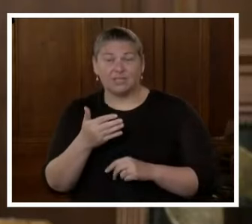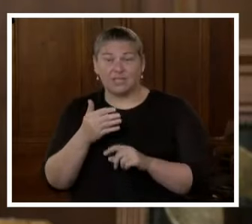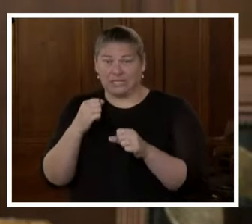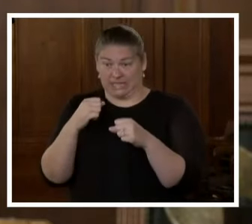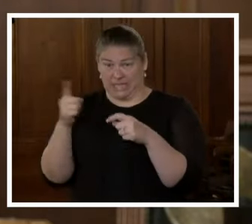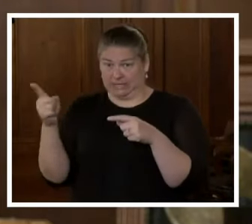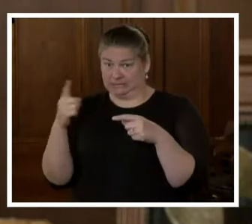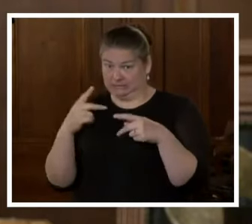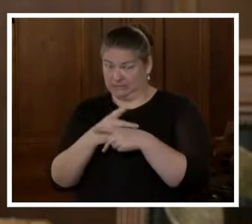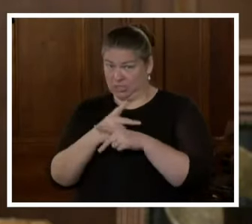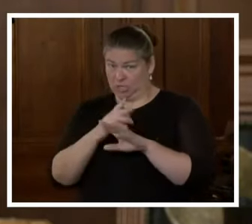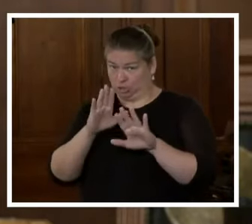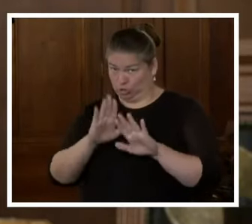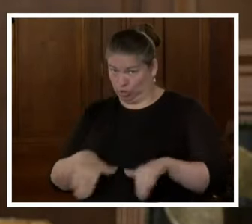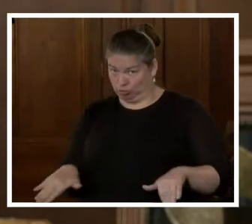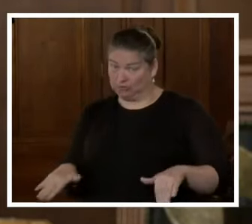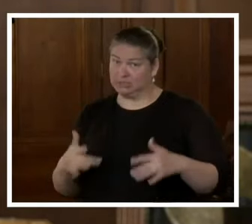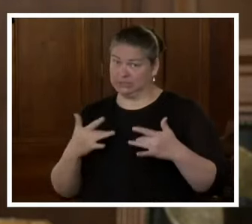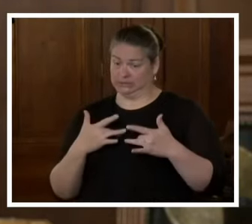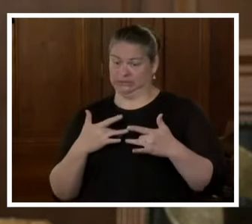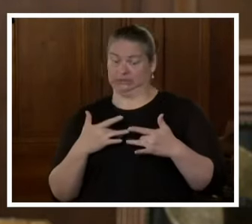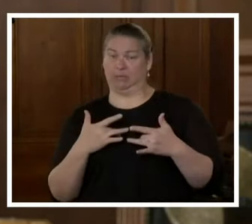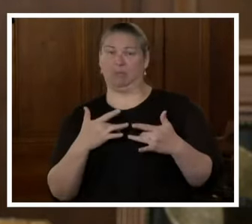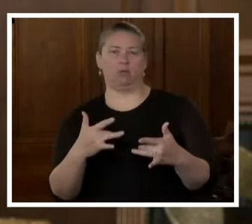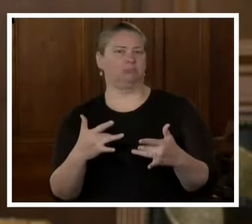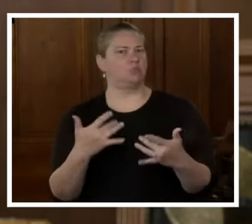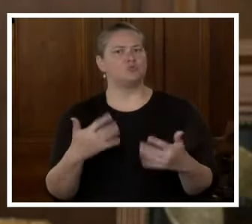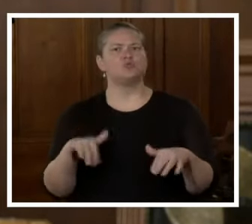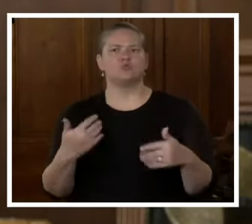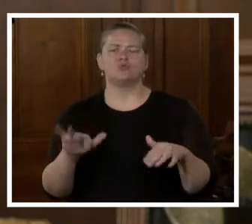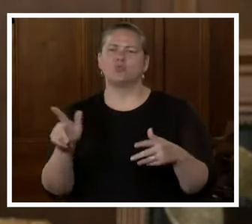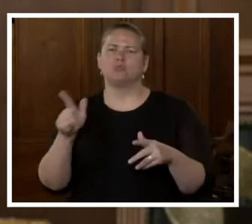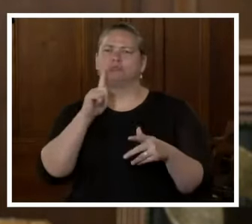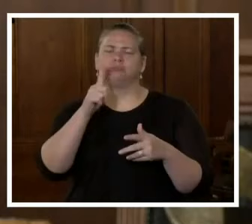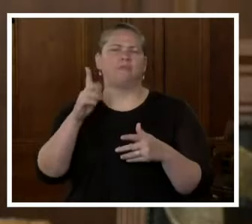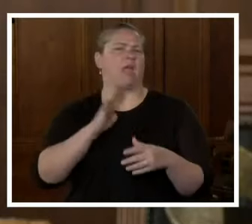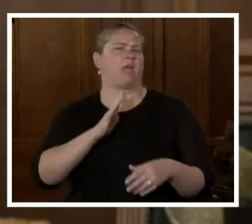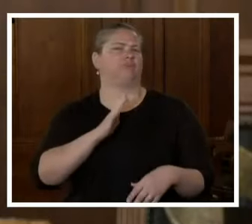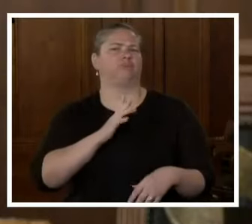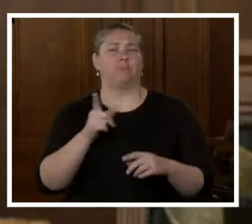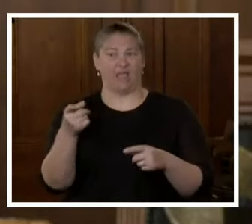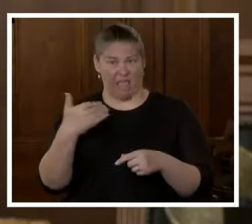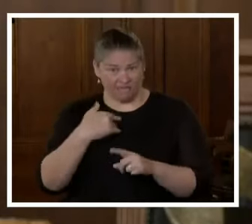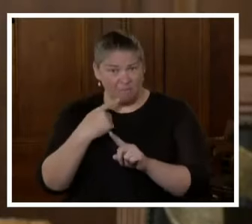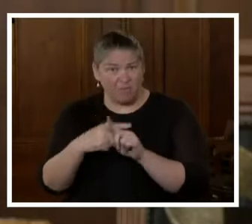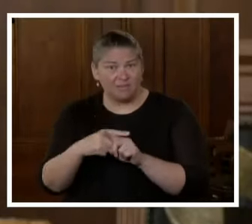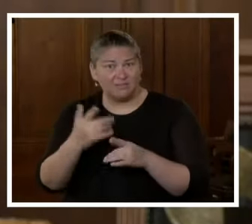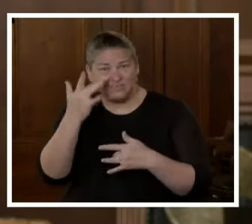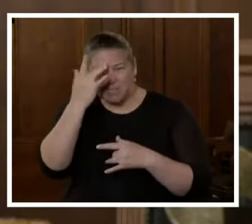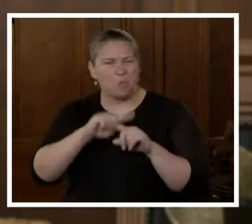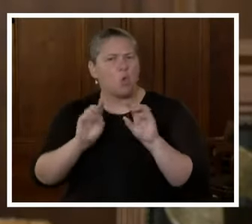GOVERNOR I DON'T BELIEVE HE REPORTED THIS, BUT ONE OTHER DEATH THAT HE'LL VARIETY 48-YEAR-OLD MALE.